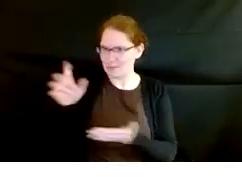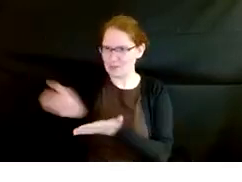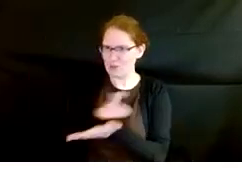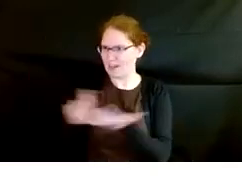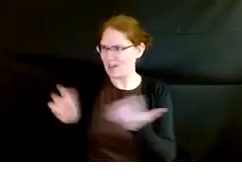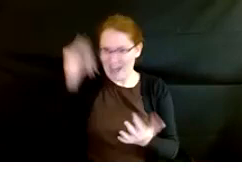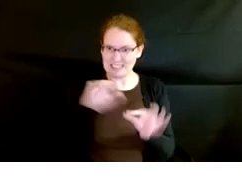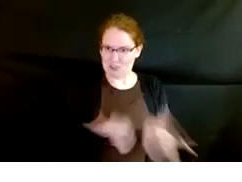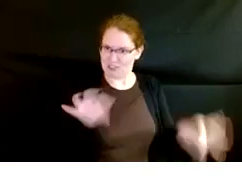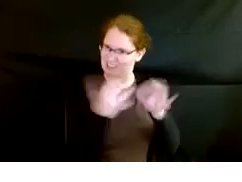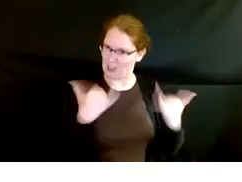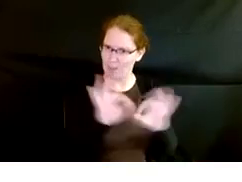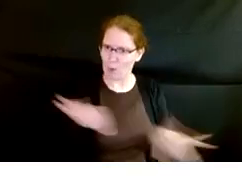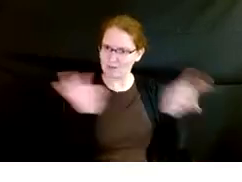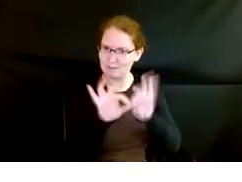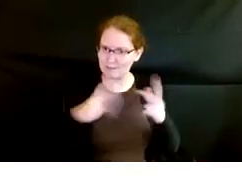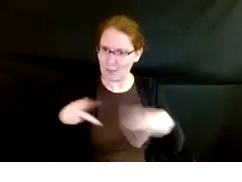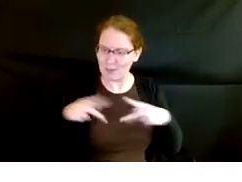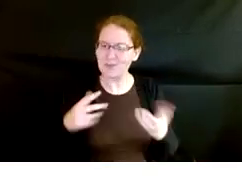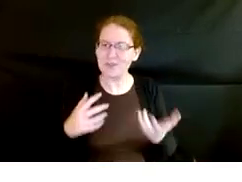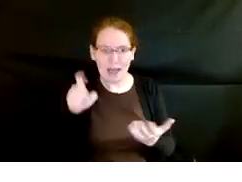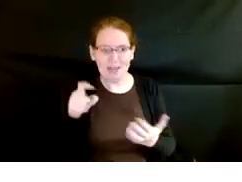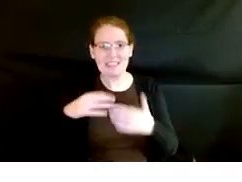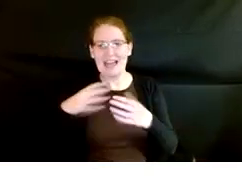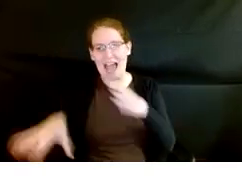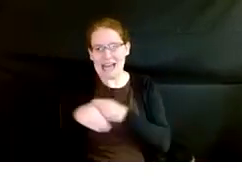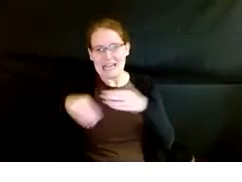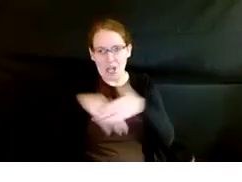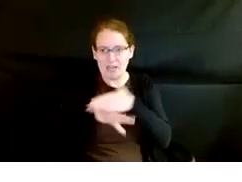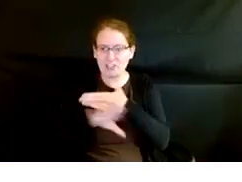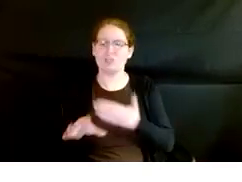how do you do that when you've got to do some accommodations ...one of the things I think we were